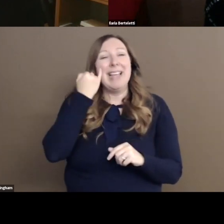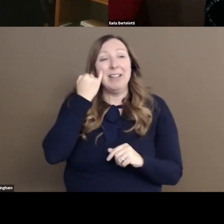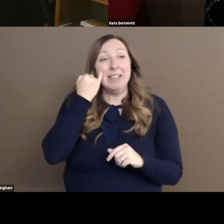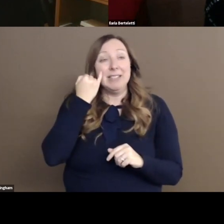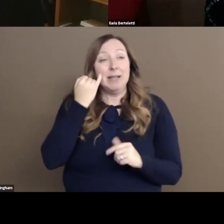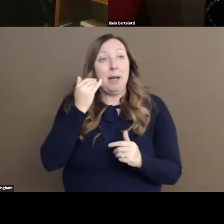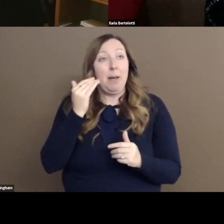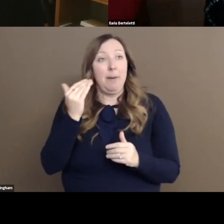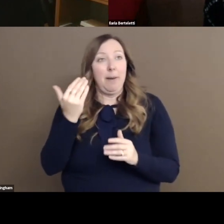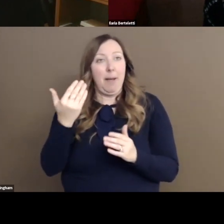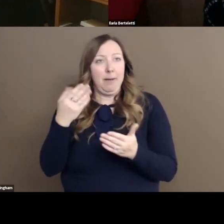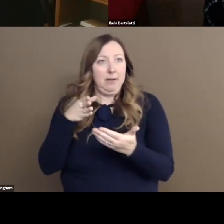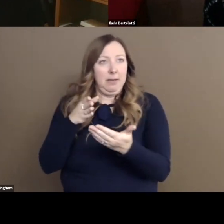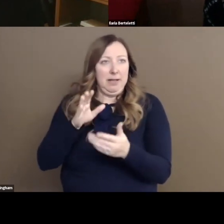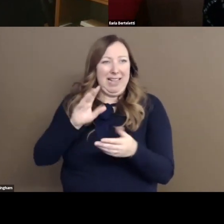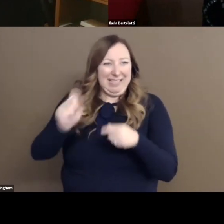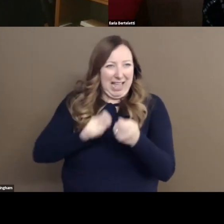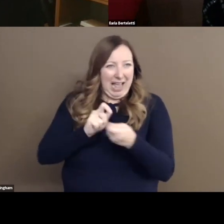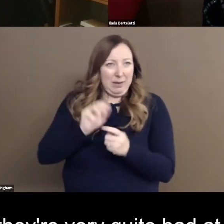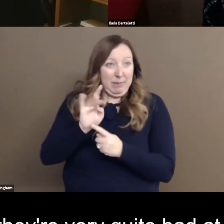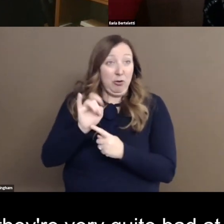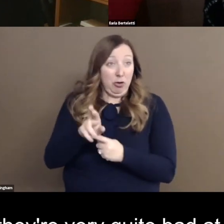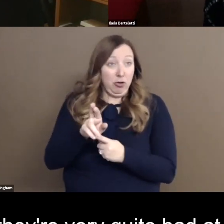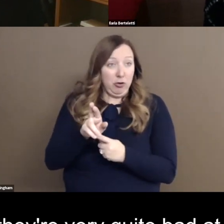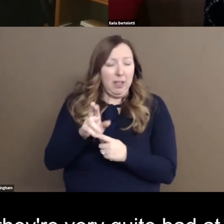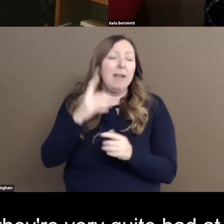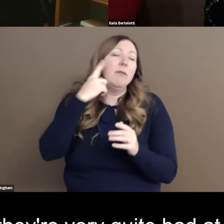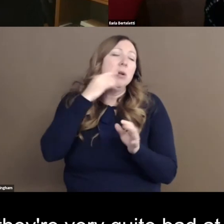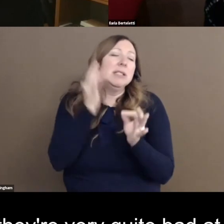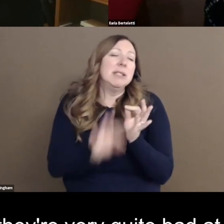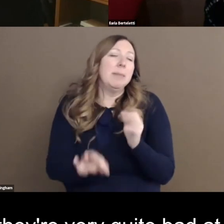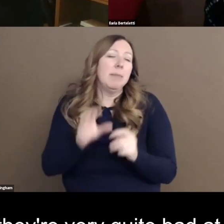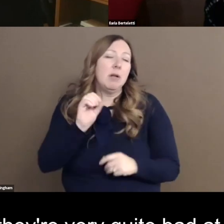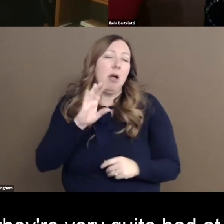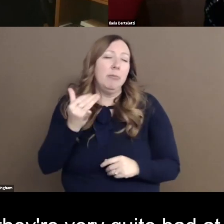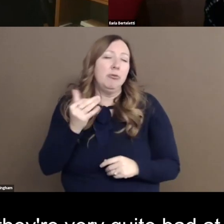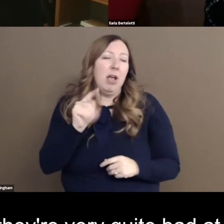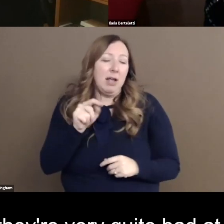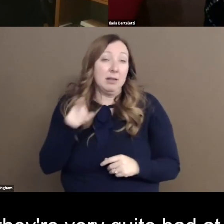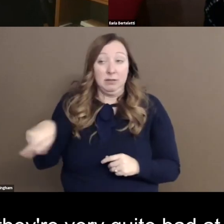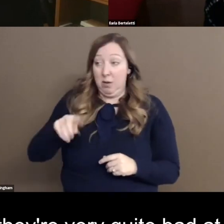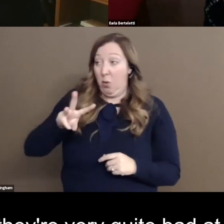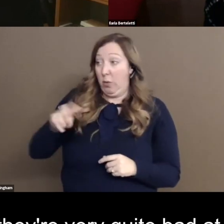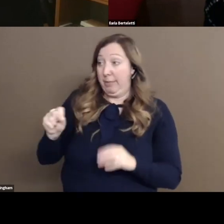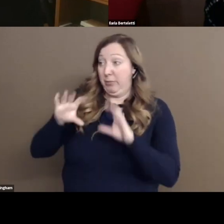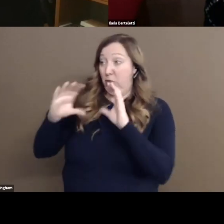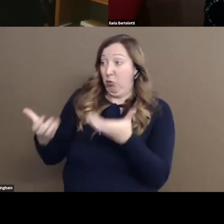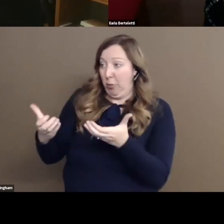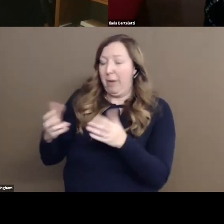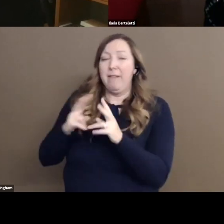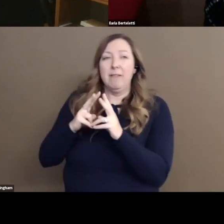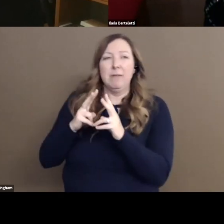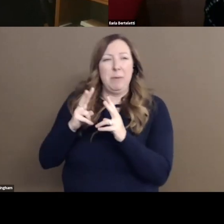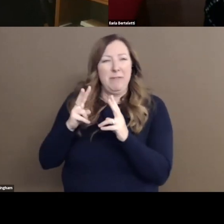objects simple geometric objects they're they're very quite bad at mirror image reversals